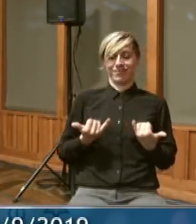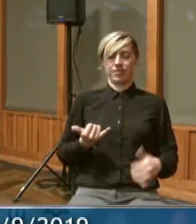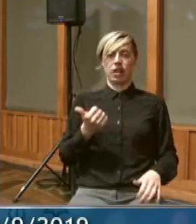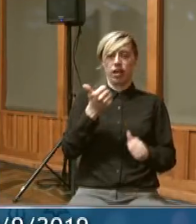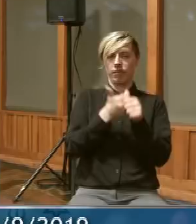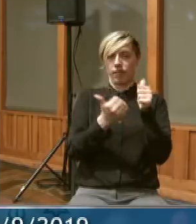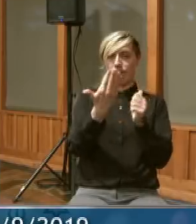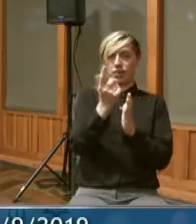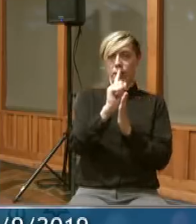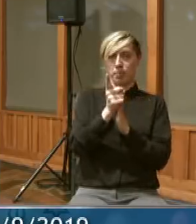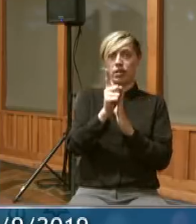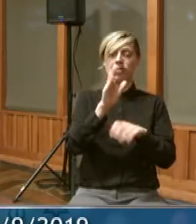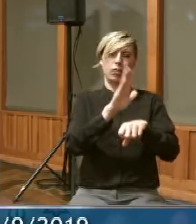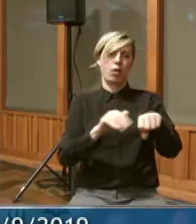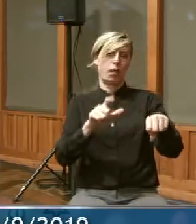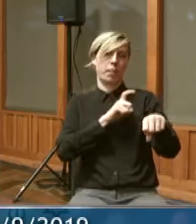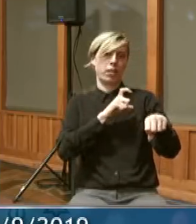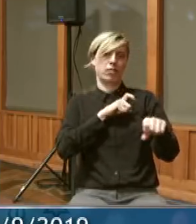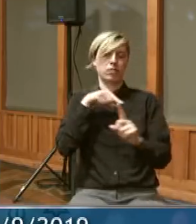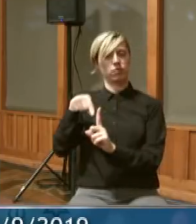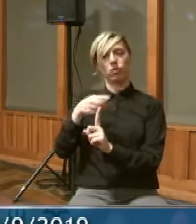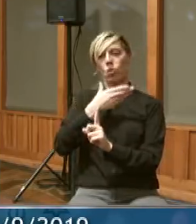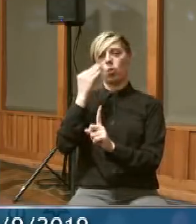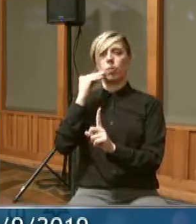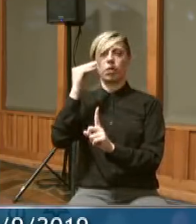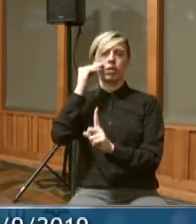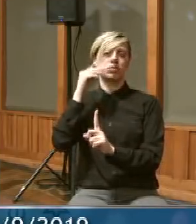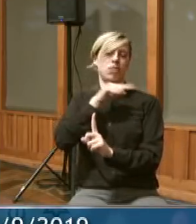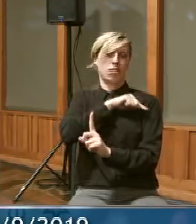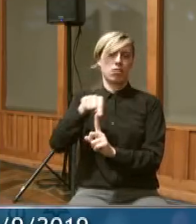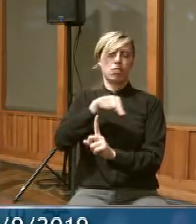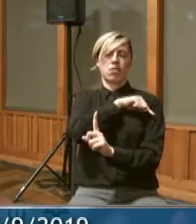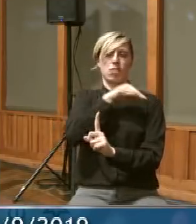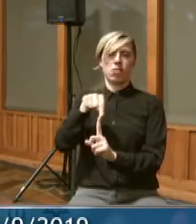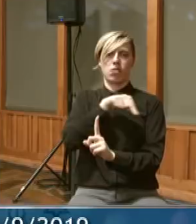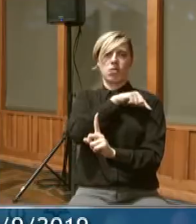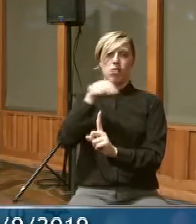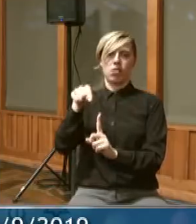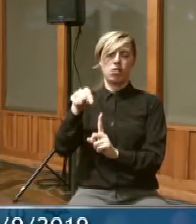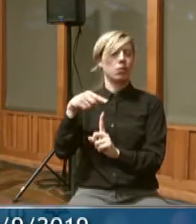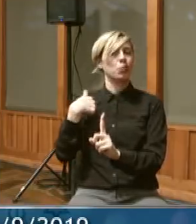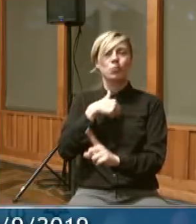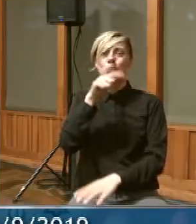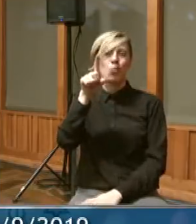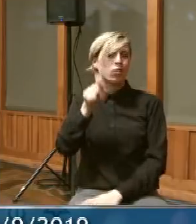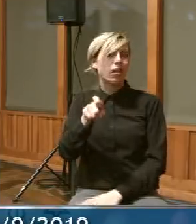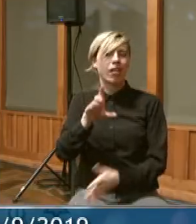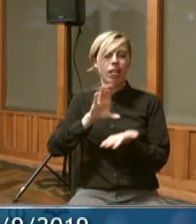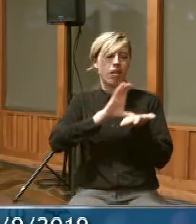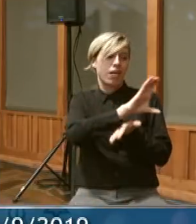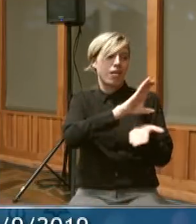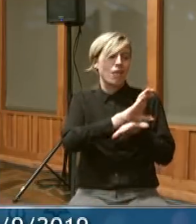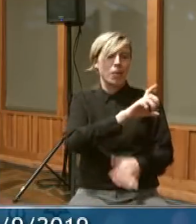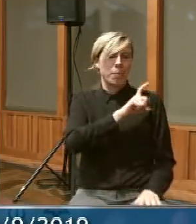STRIFE, FEAR AND THE IMPULSE TO CALL 911 EVERY 15 MINUTES ON UNWANTED PEOPLE. IF WE DO THESE THINGS WE DON'T